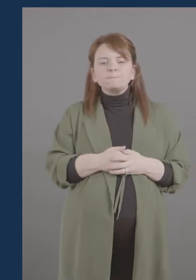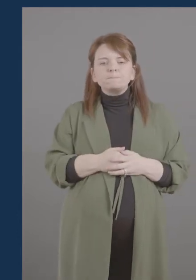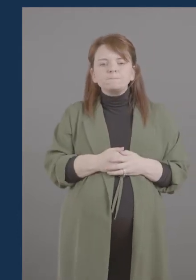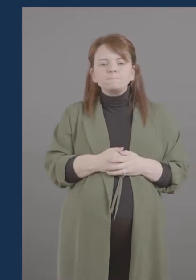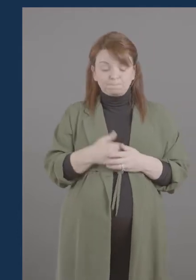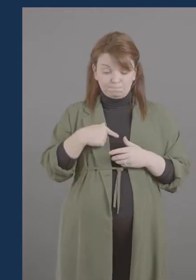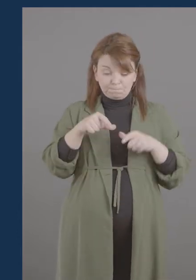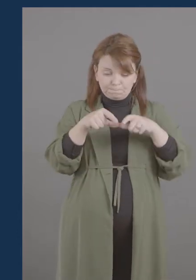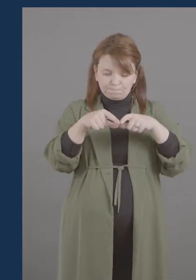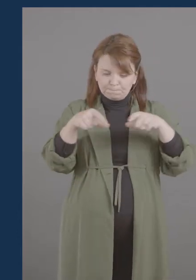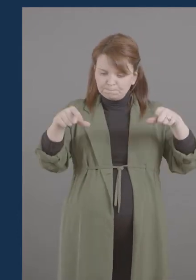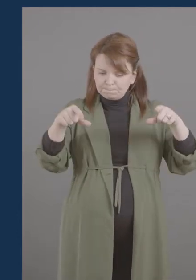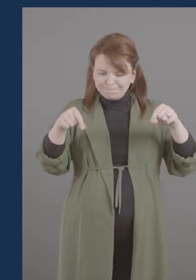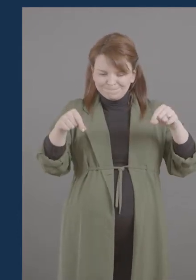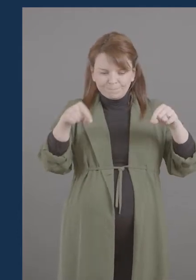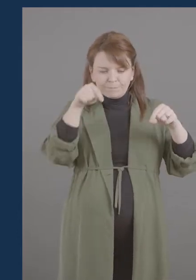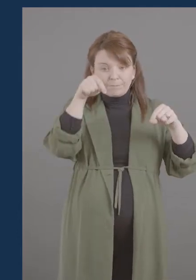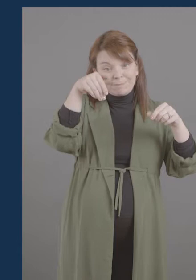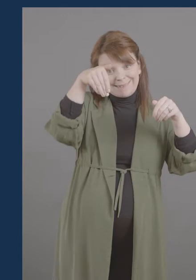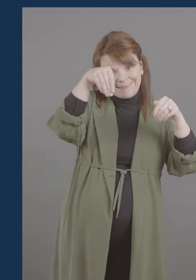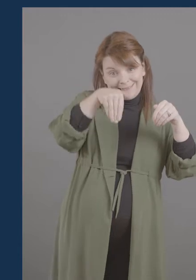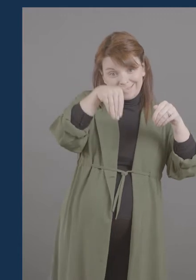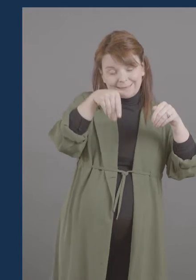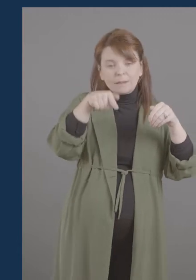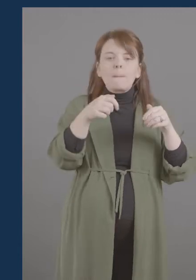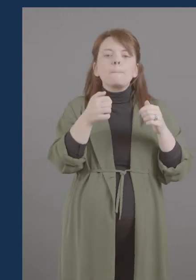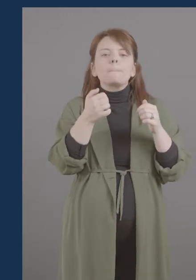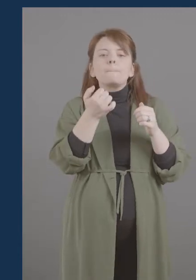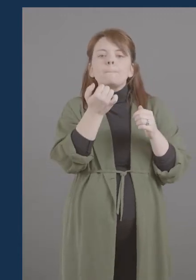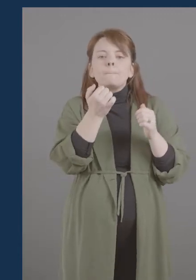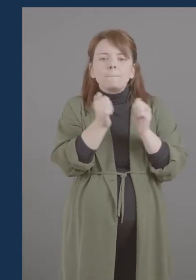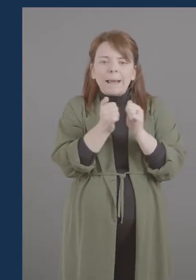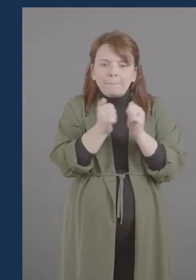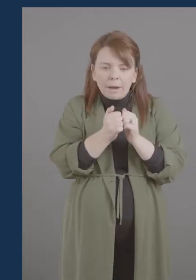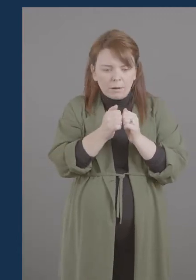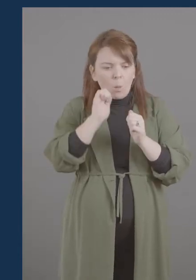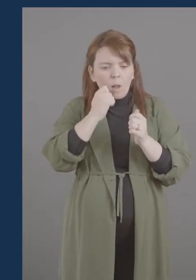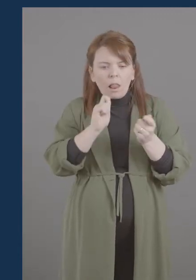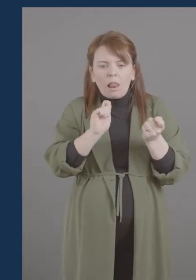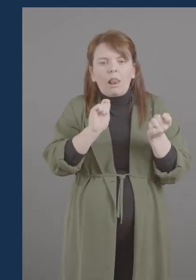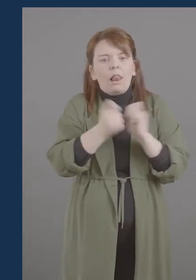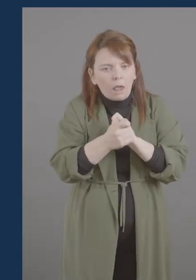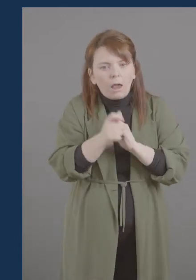Inside the device is a strip of test paper that changes colour in the presence of Covid-19 proteins/antigens.